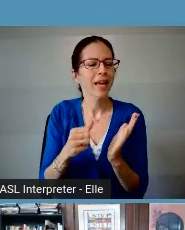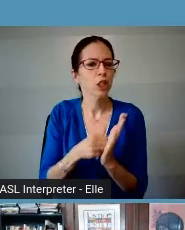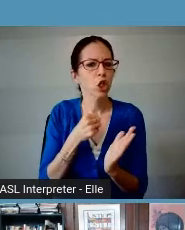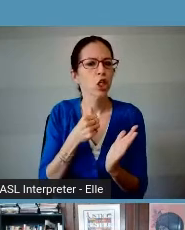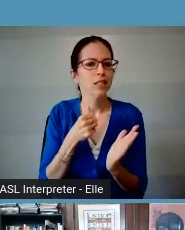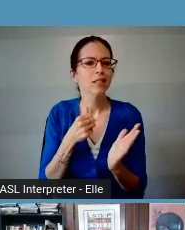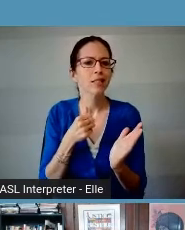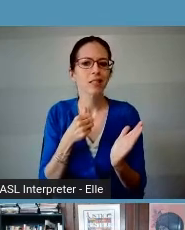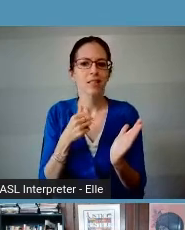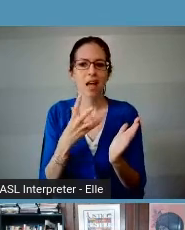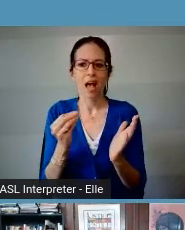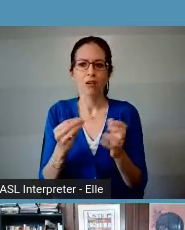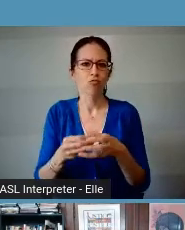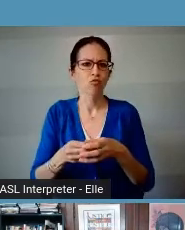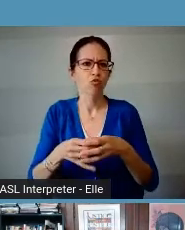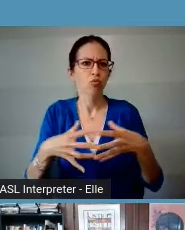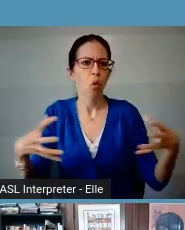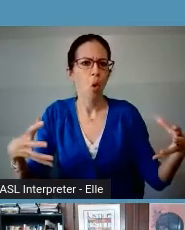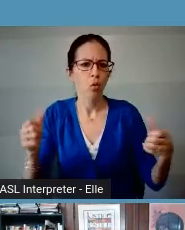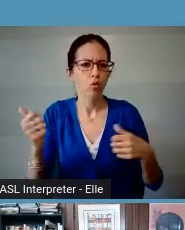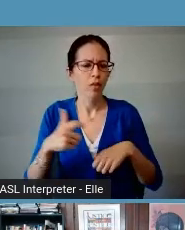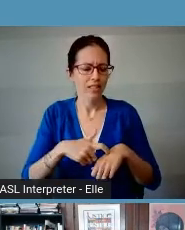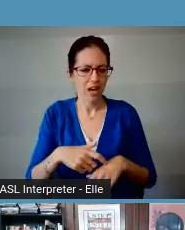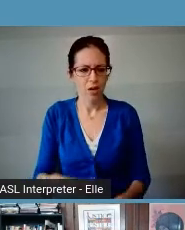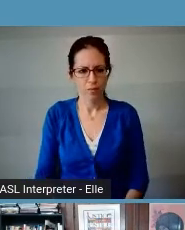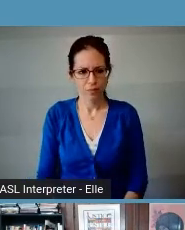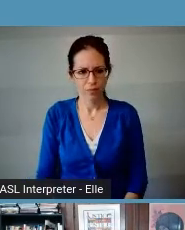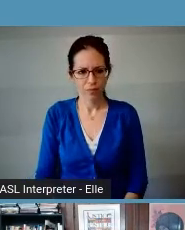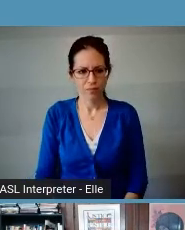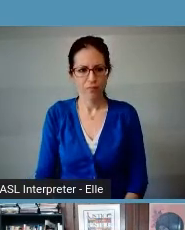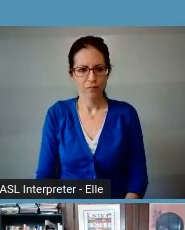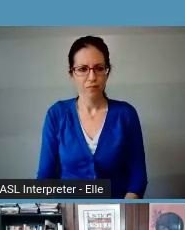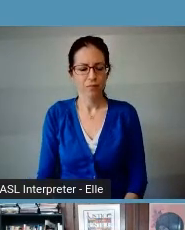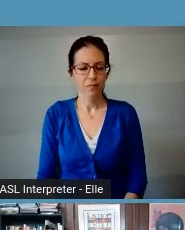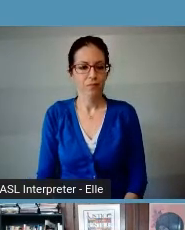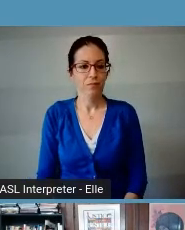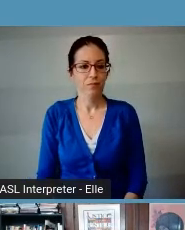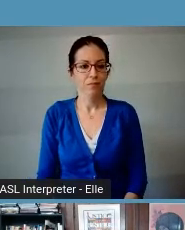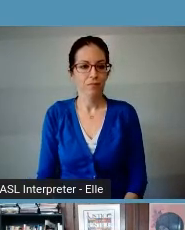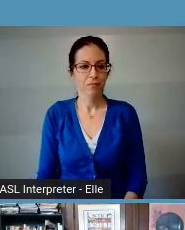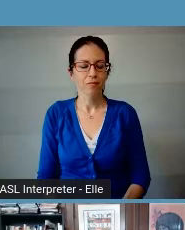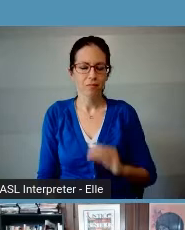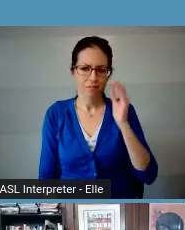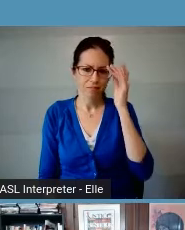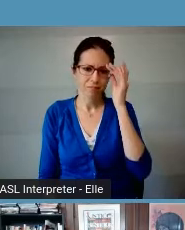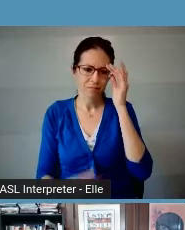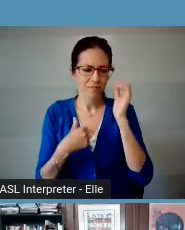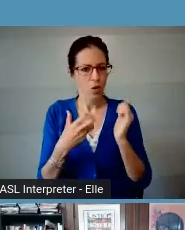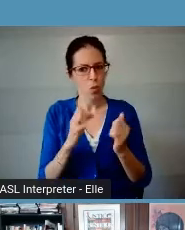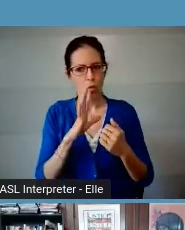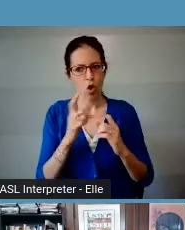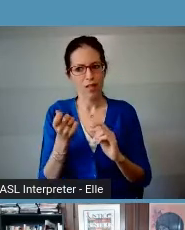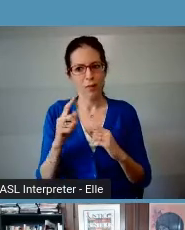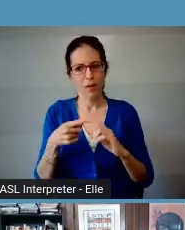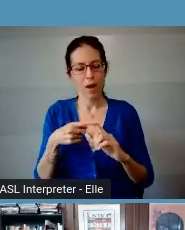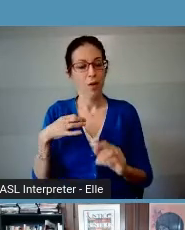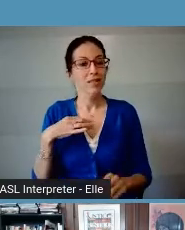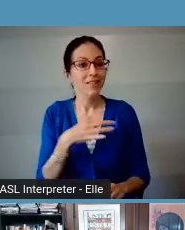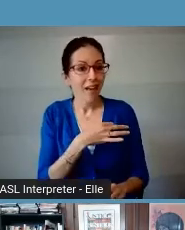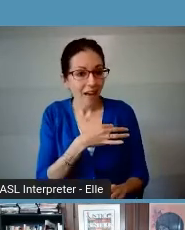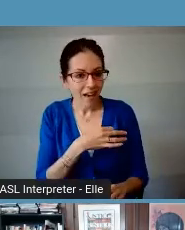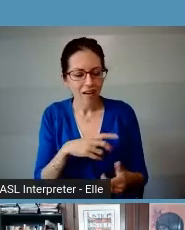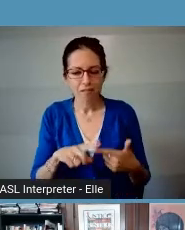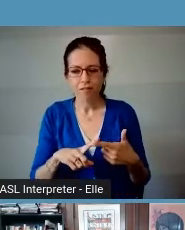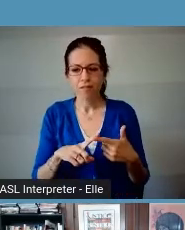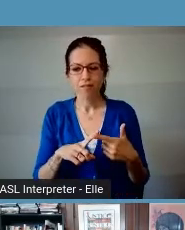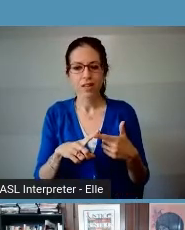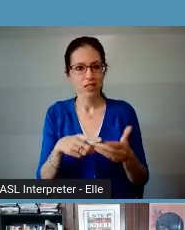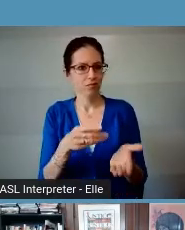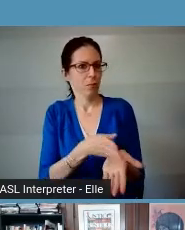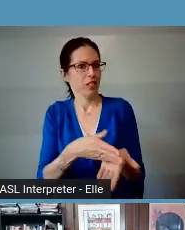Talk to you a bit about the staffing and what it costs to do this. How we managed to build